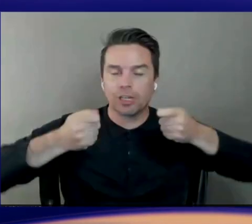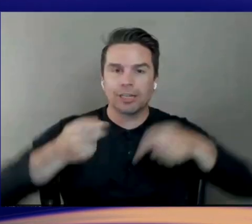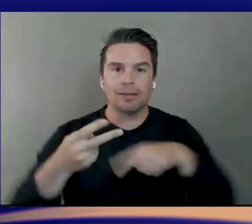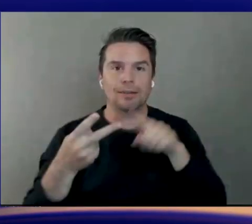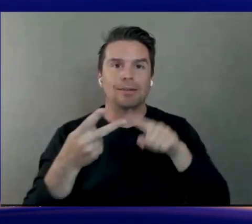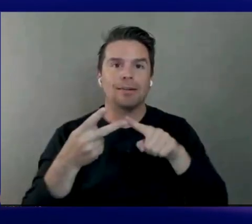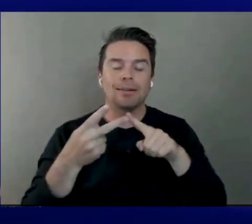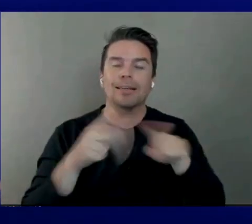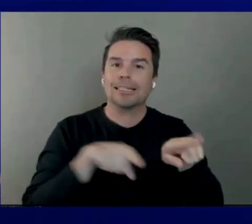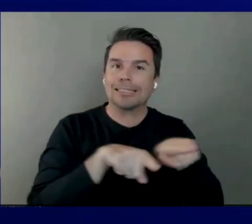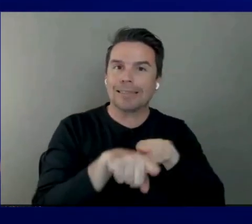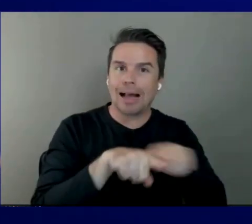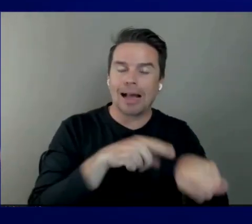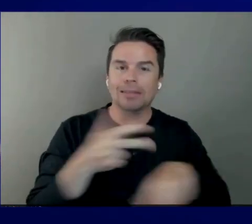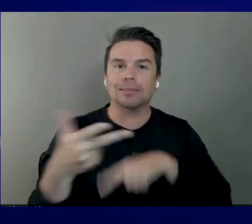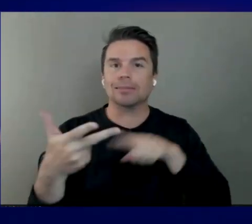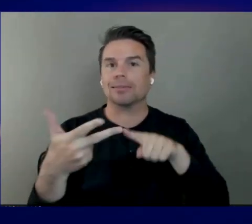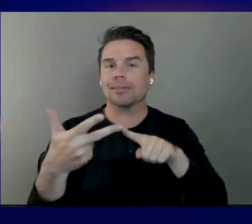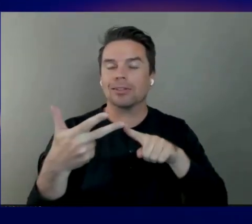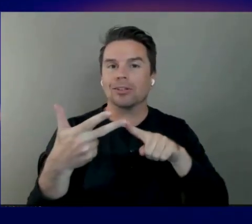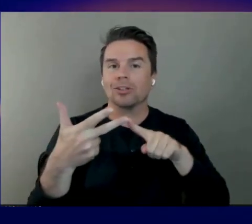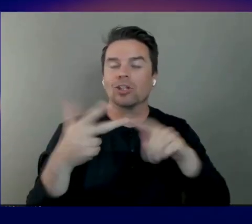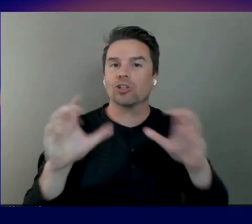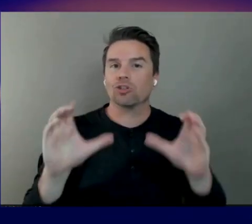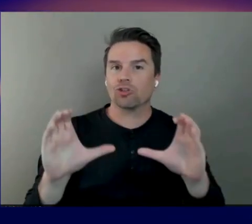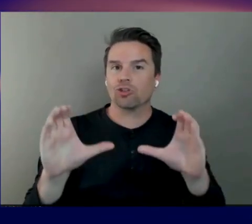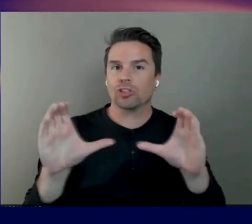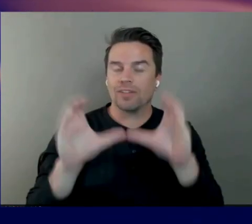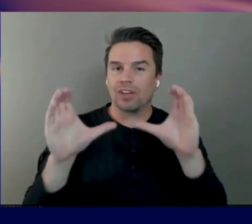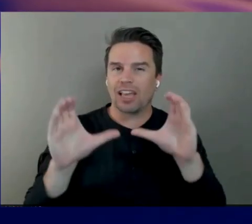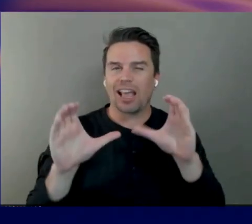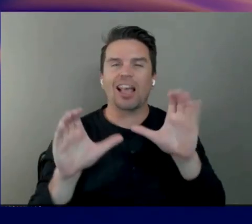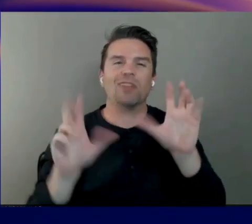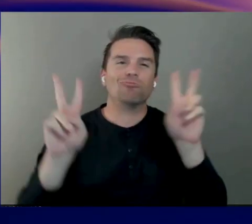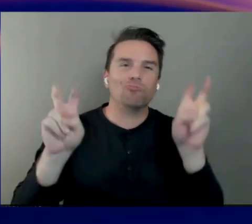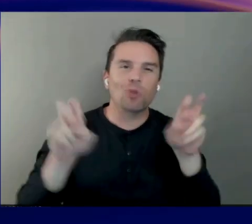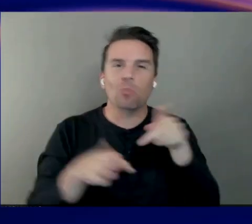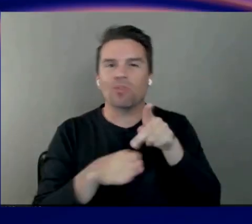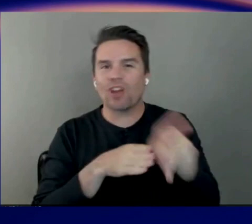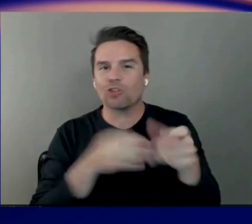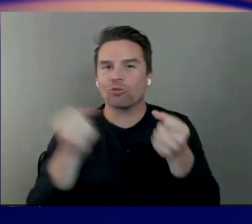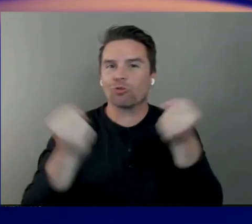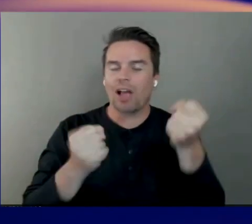a certificate of pro driving license, and additional goodies?